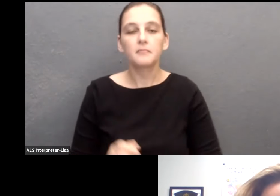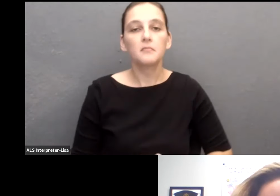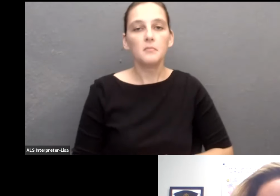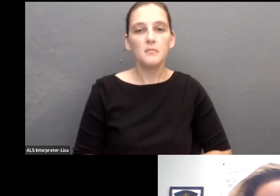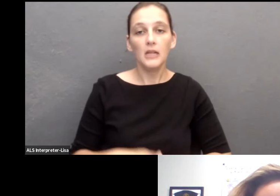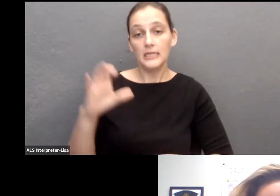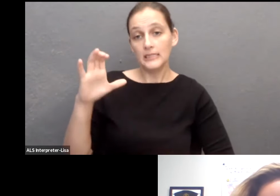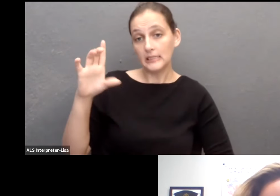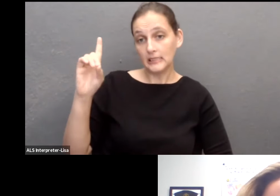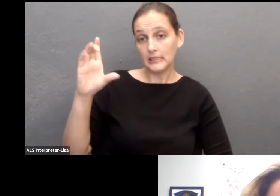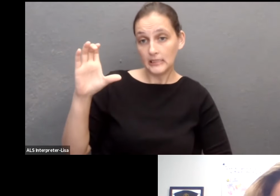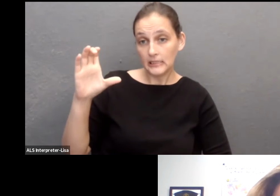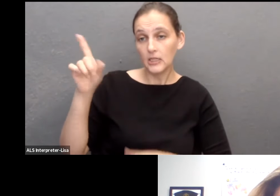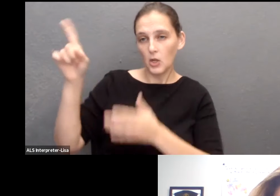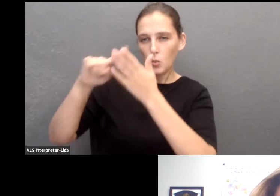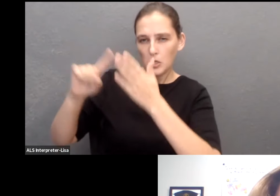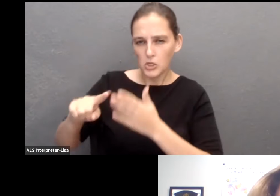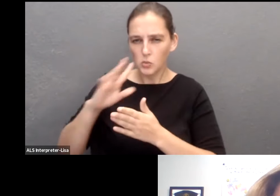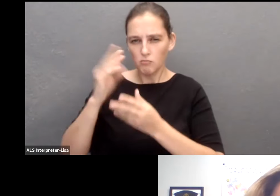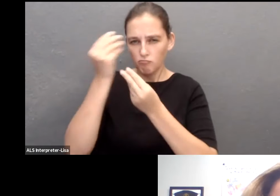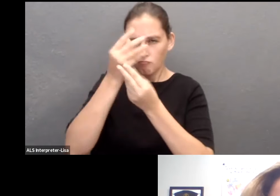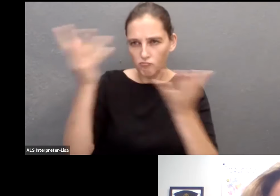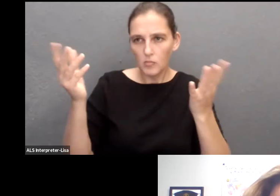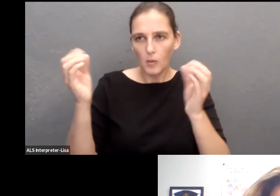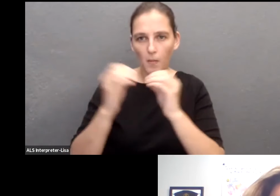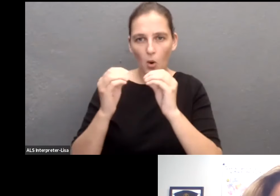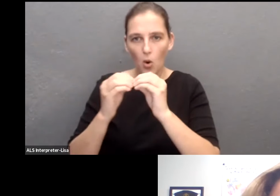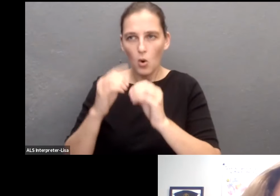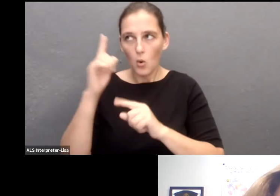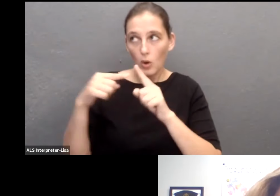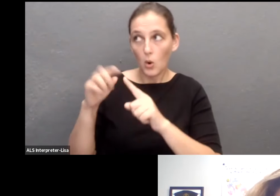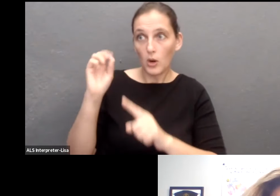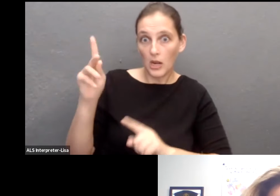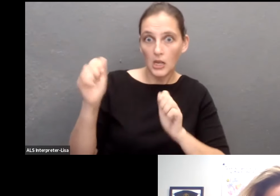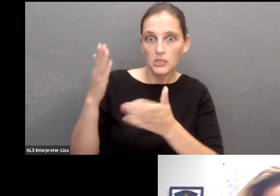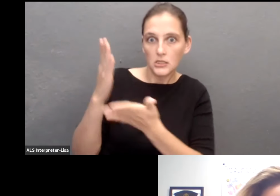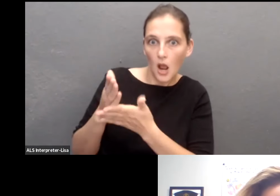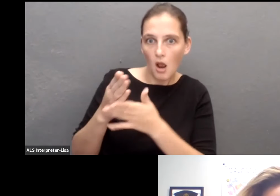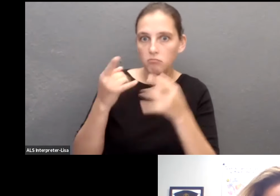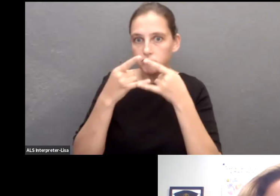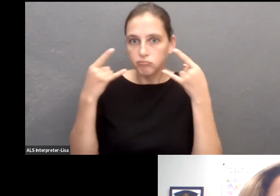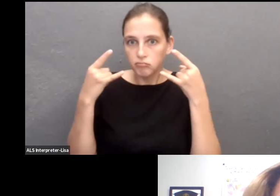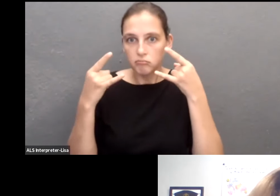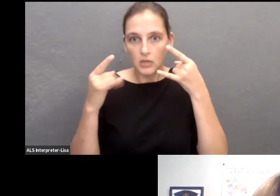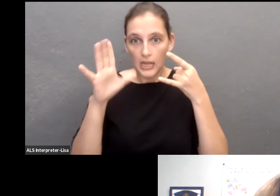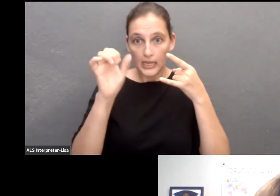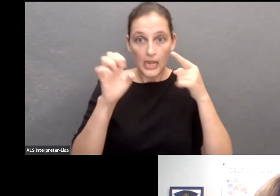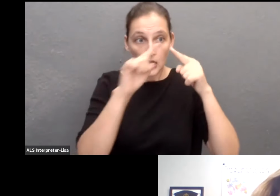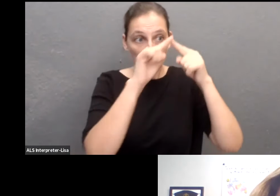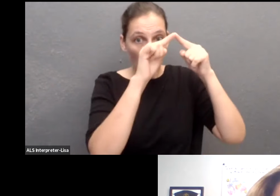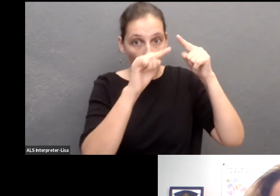and from research, you know when is it okay to stop that masking if the cases are low enough right. And then we have to pay attention if they